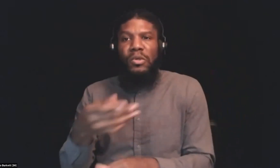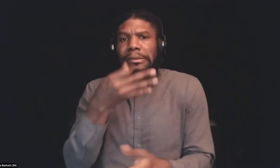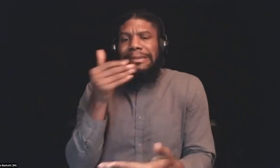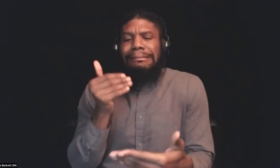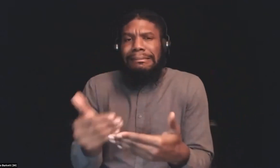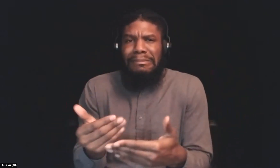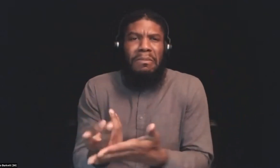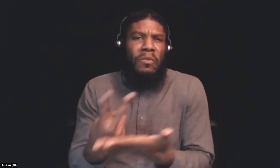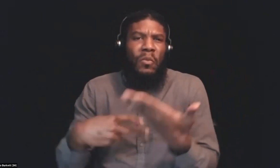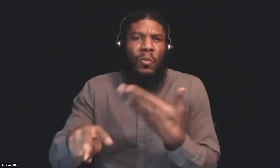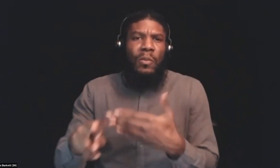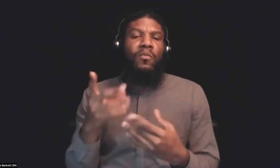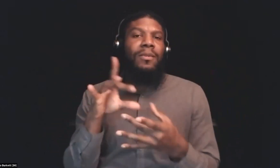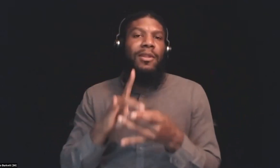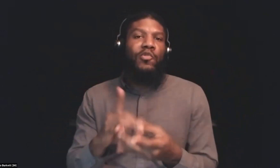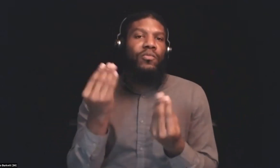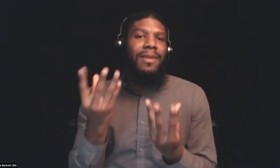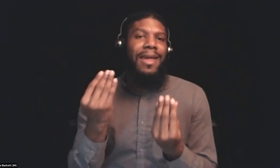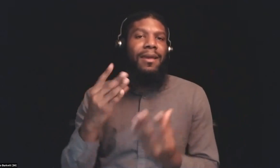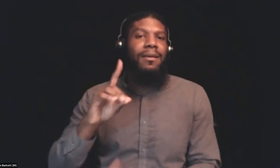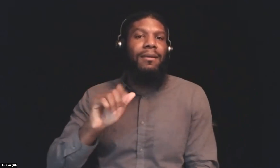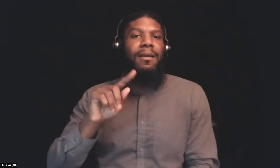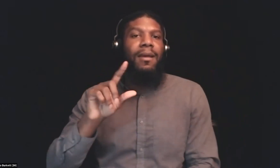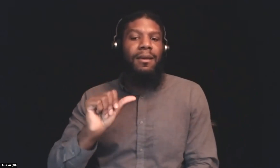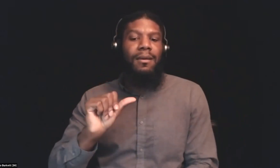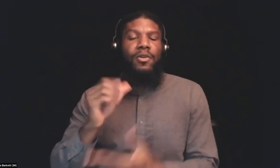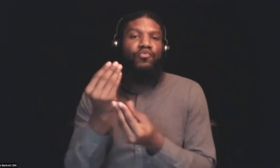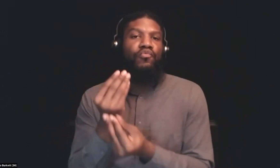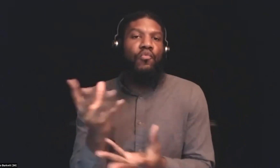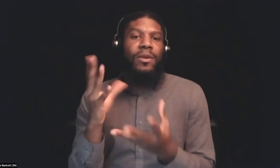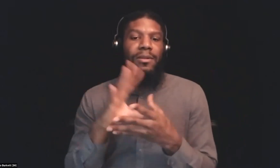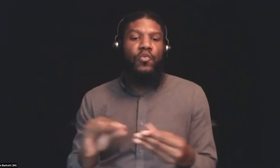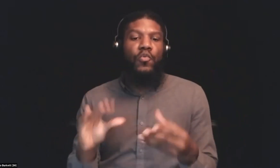storytelling, for instance. And we have a position here within my own Center that's